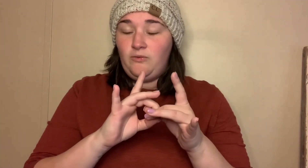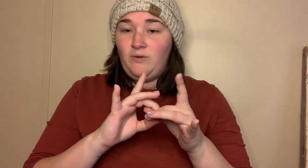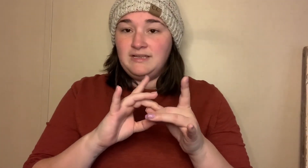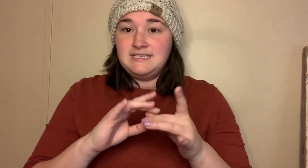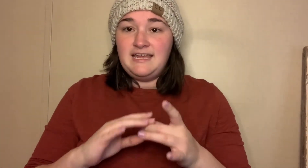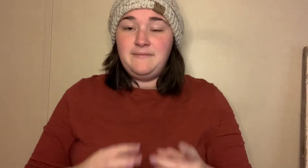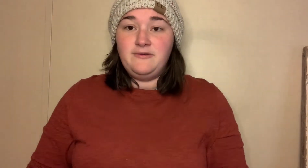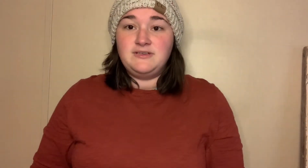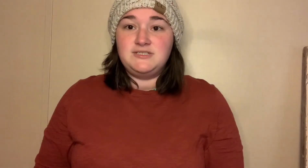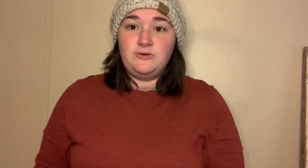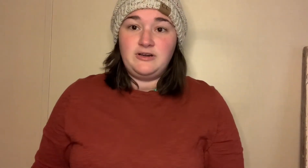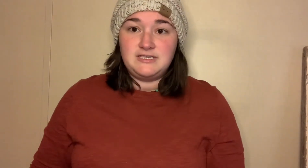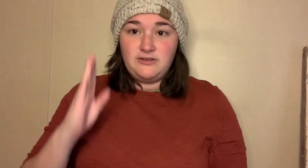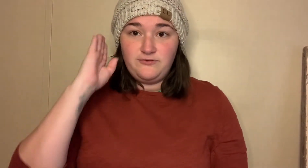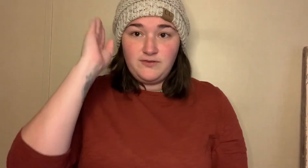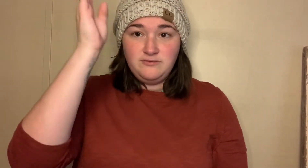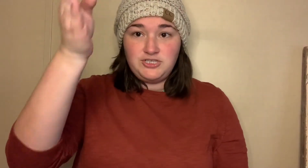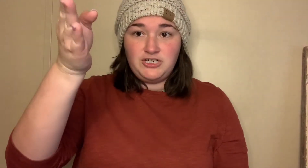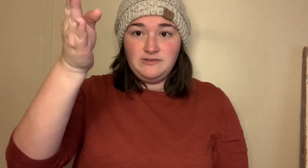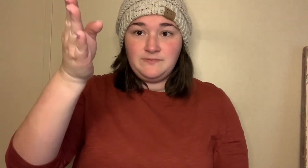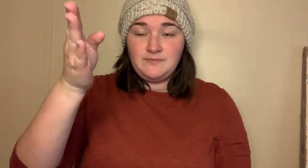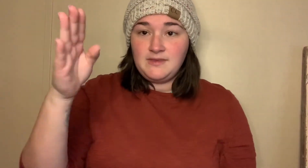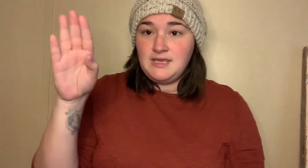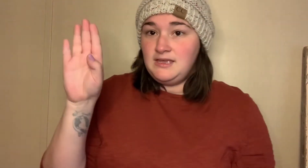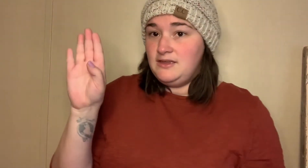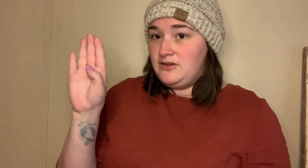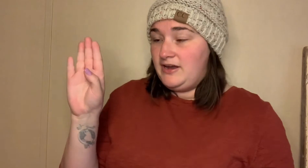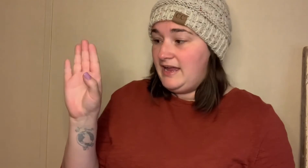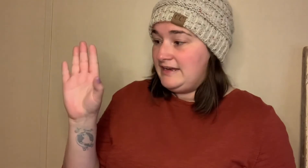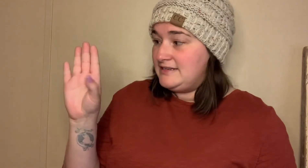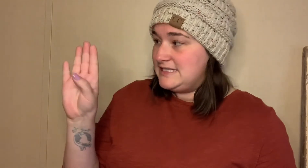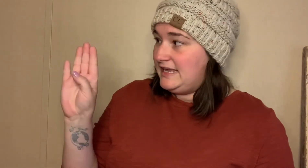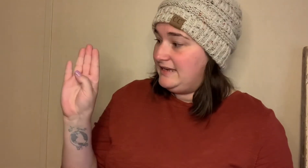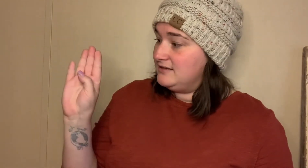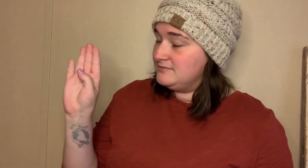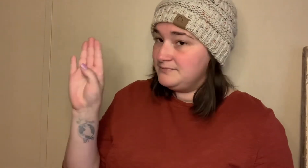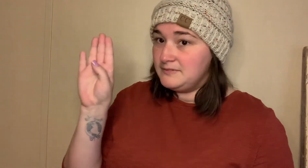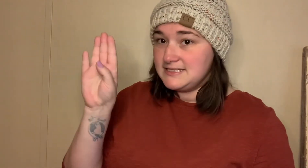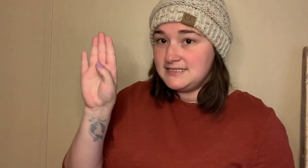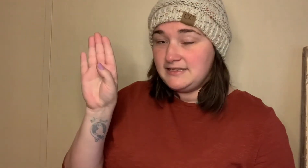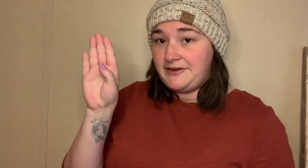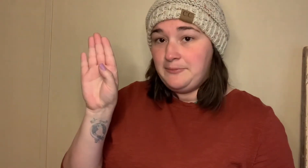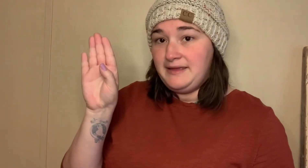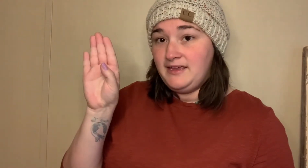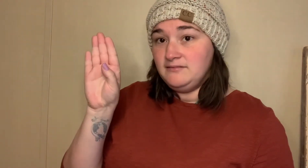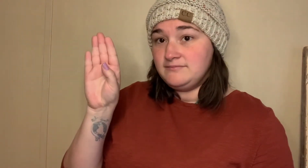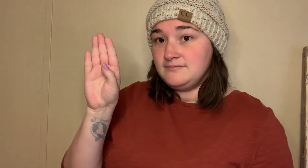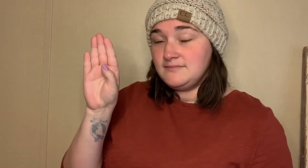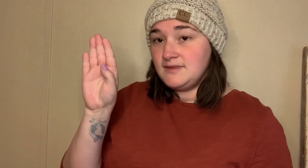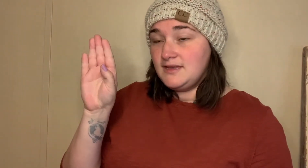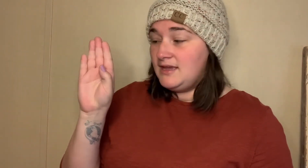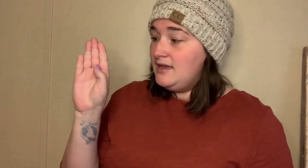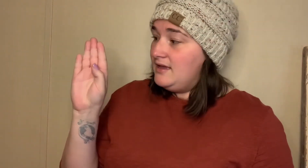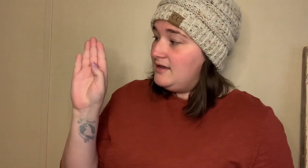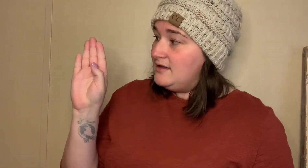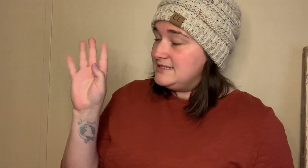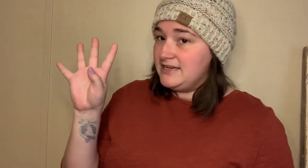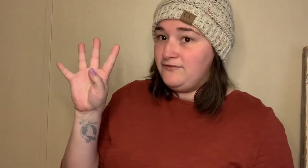one day be restored so future your hand is like this is the letter b it's like a four